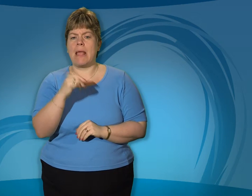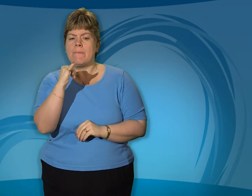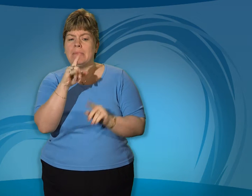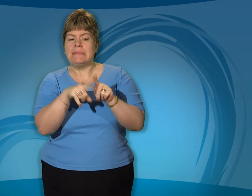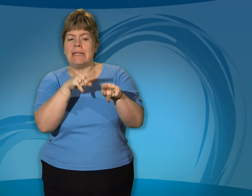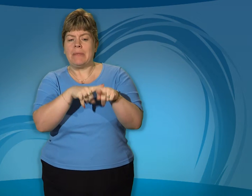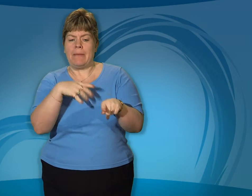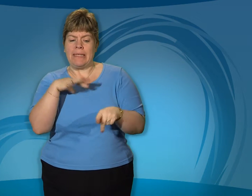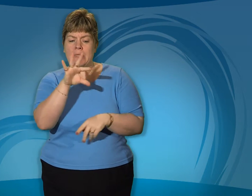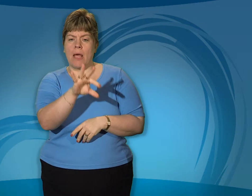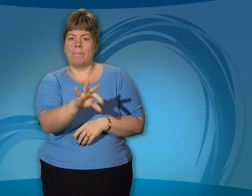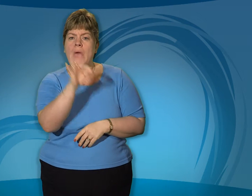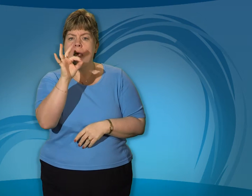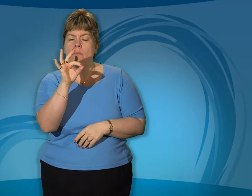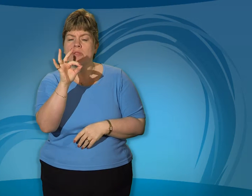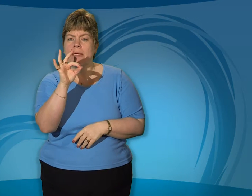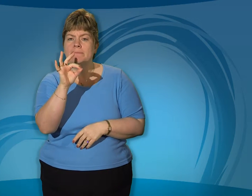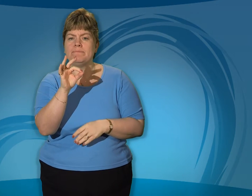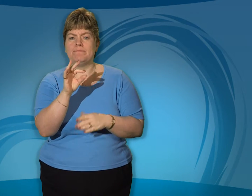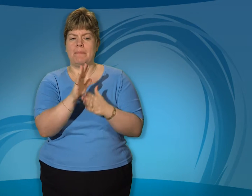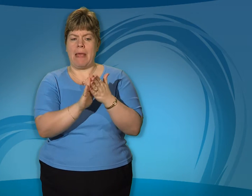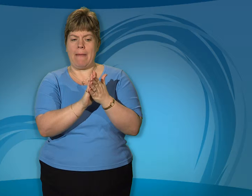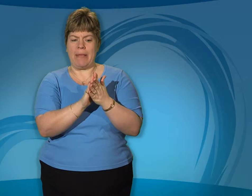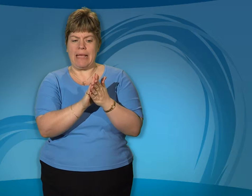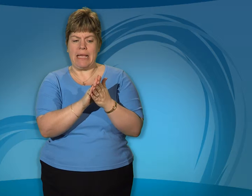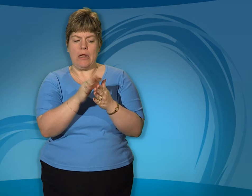Sometimes the doctor or nurse may need to take a biopsy.